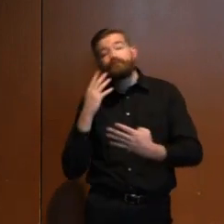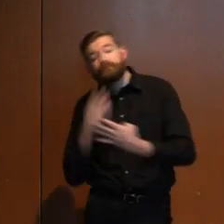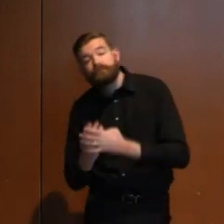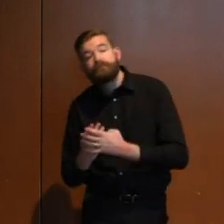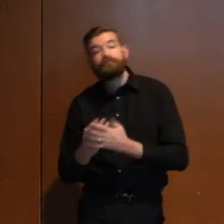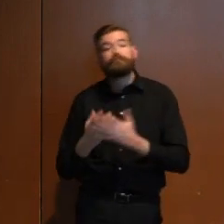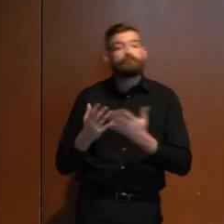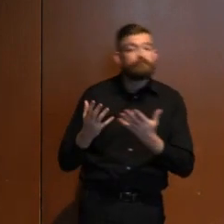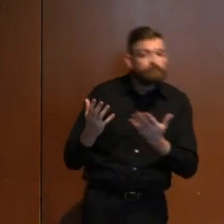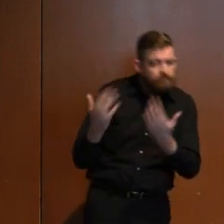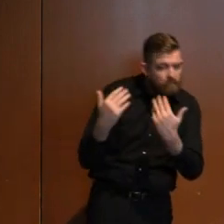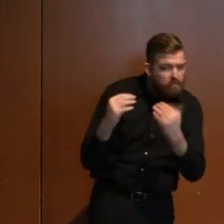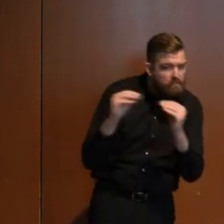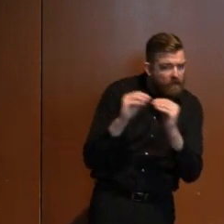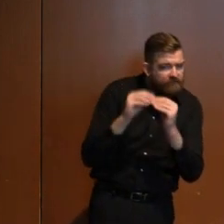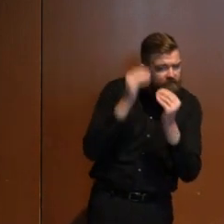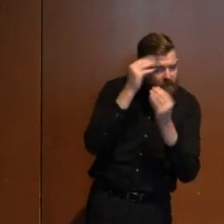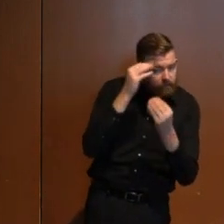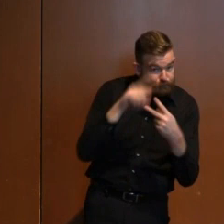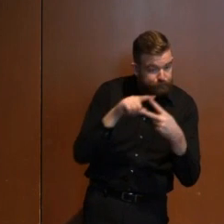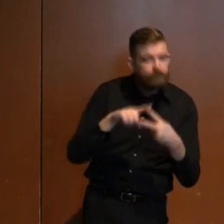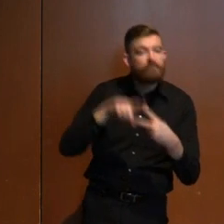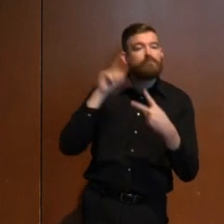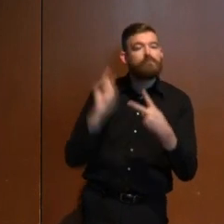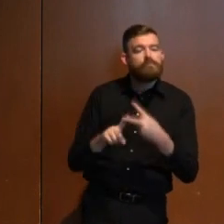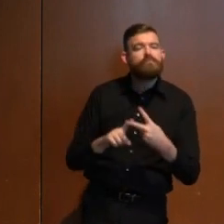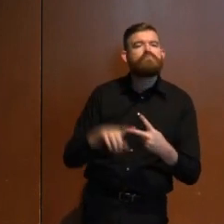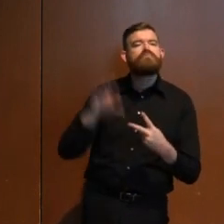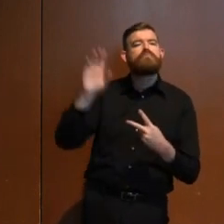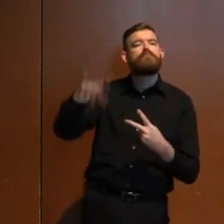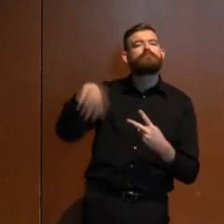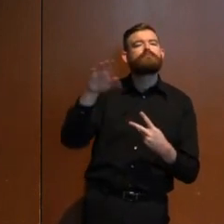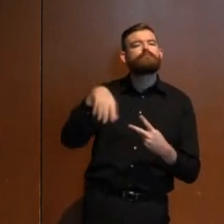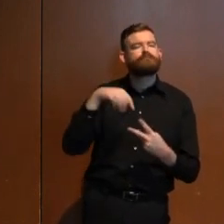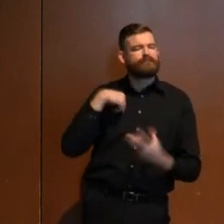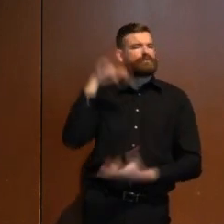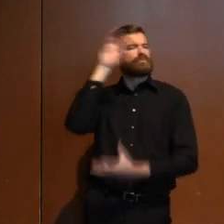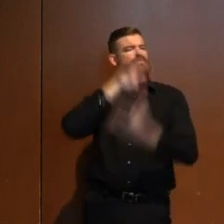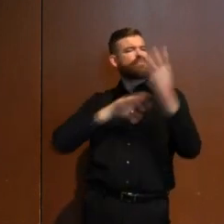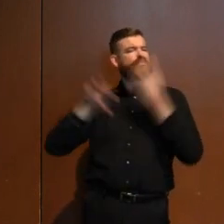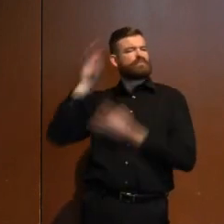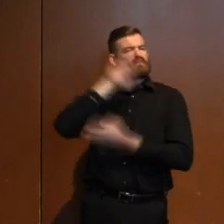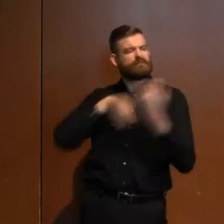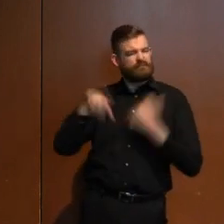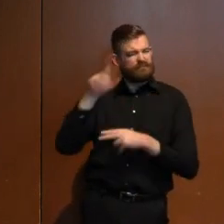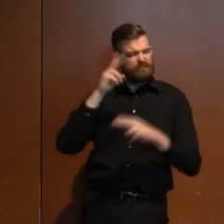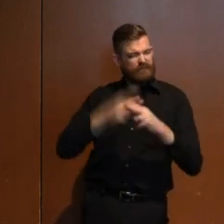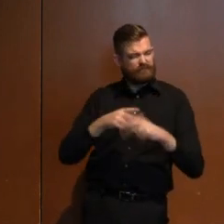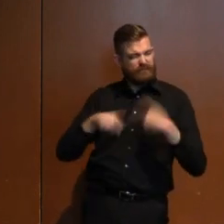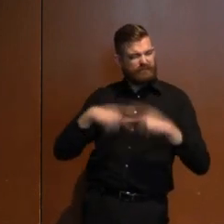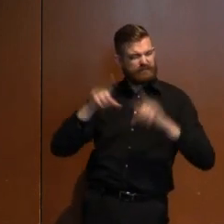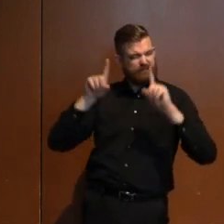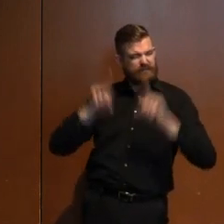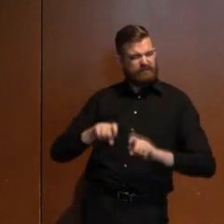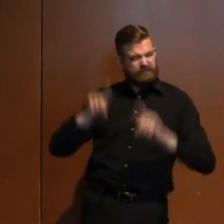THANKS GOVERNOR. COLONEL I WAS WONDERING ON THE NUMBER SIDE ANY ADDITIONAL INFORMATION YOU CAN SHARE.